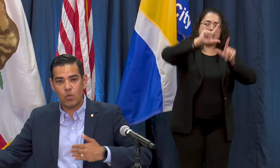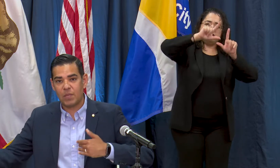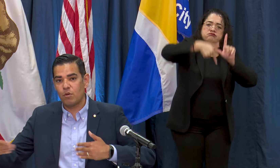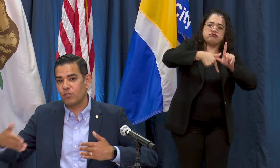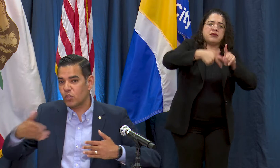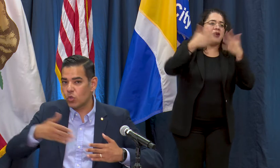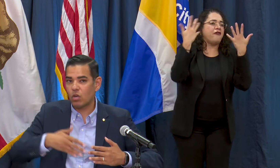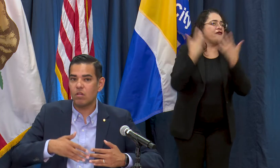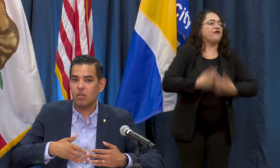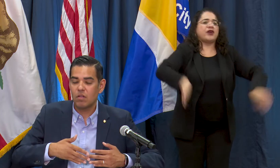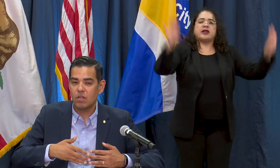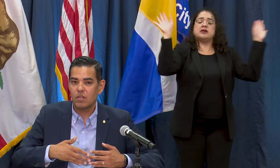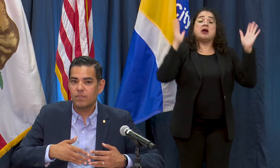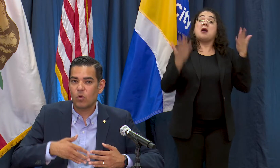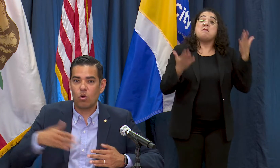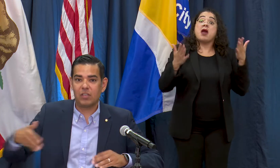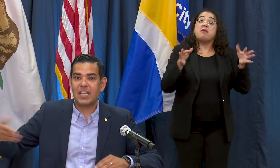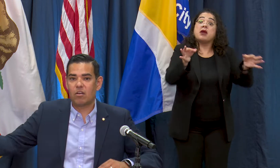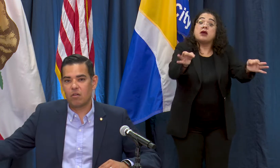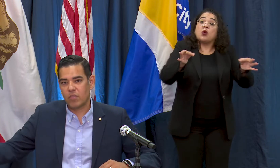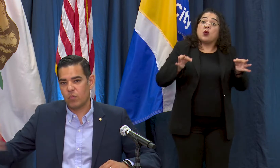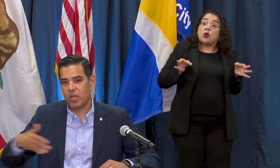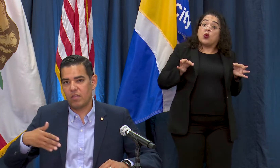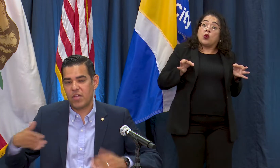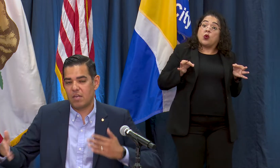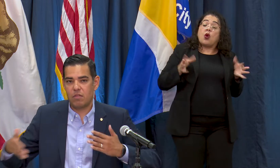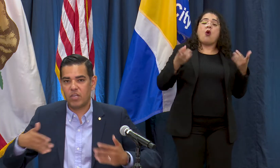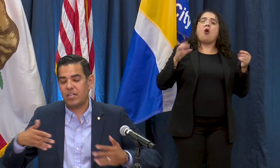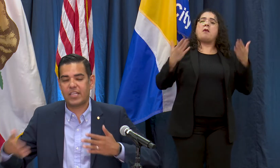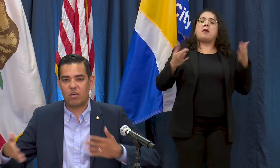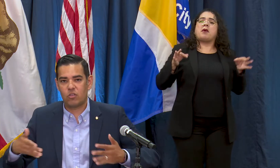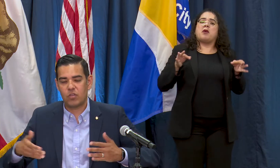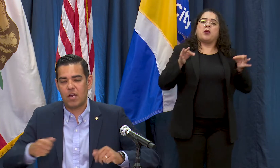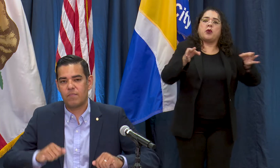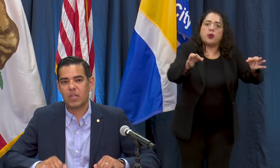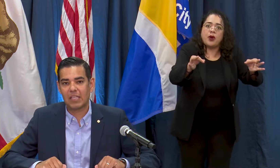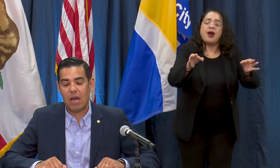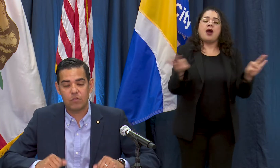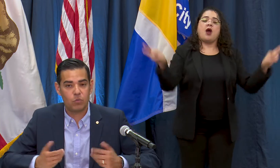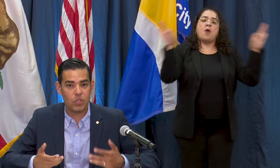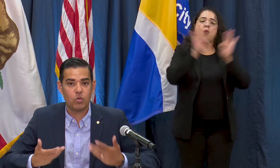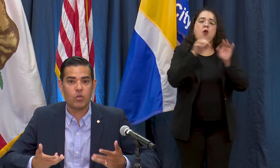we can move sooner or later than the indicators allow so we don't know